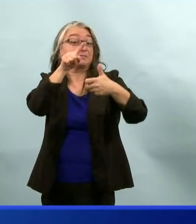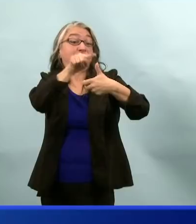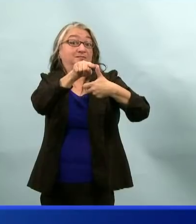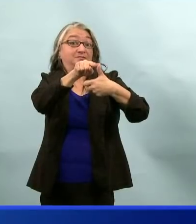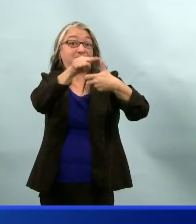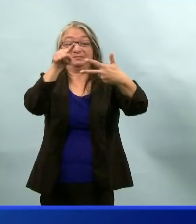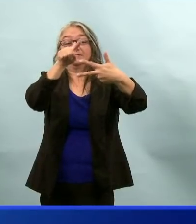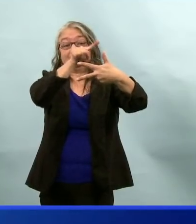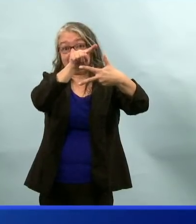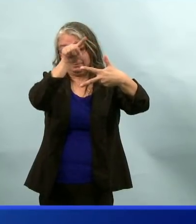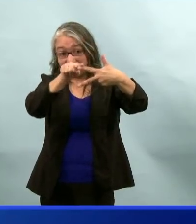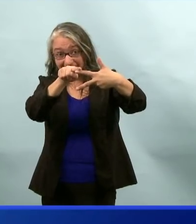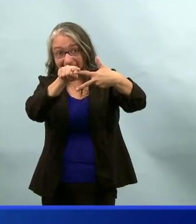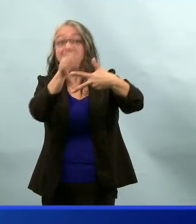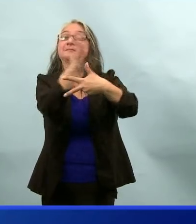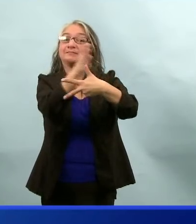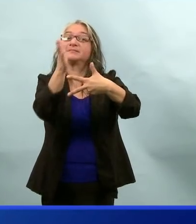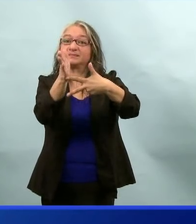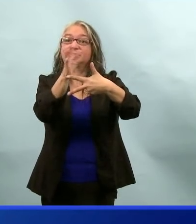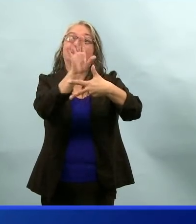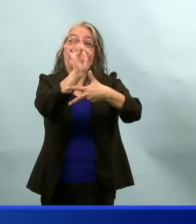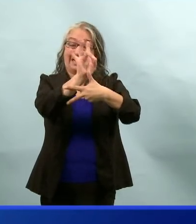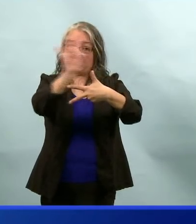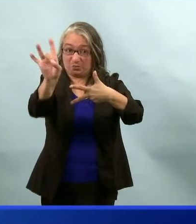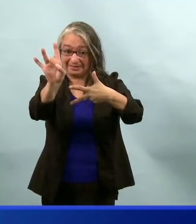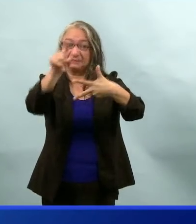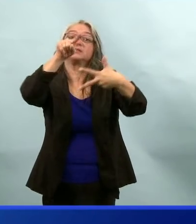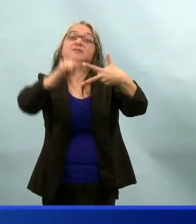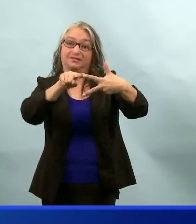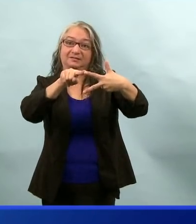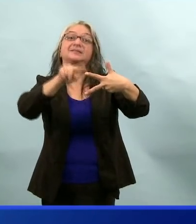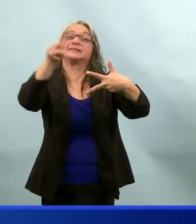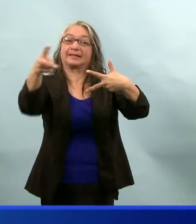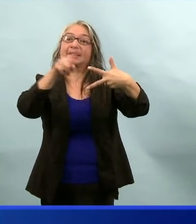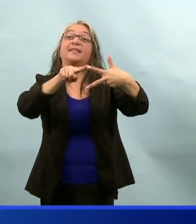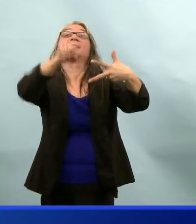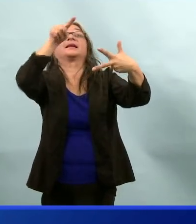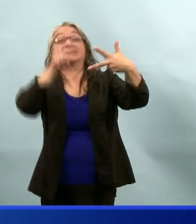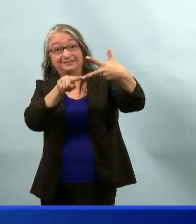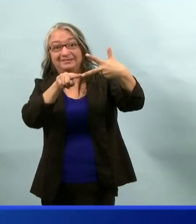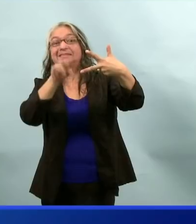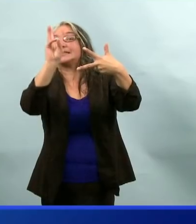are going to provide them with that best possible protection and when they're booking and then talk